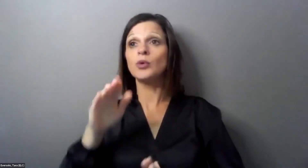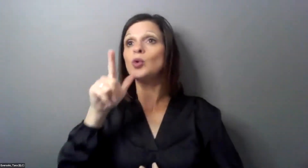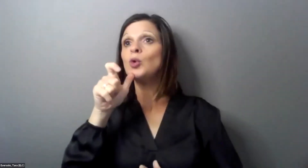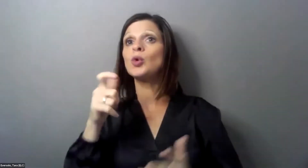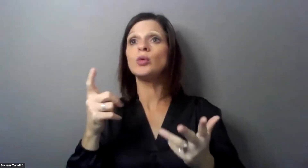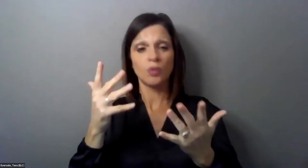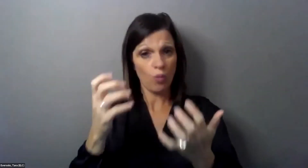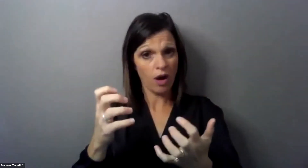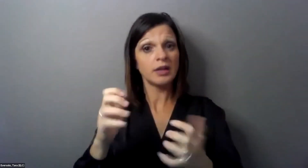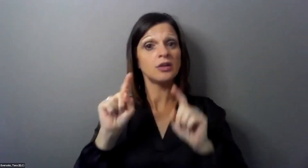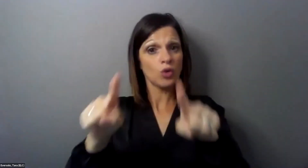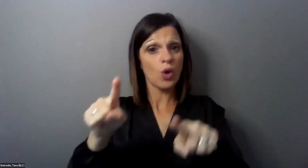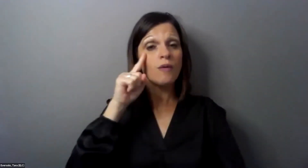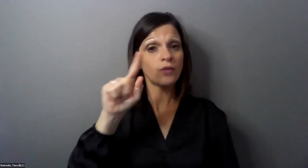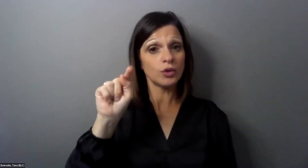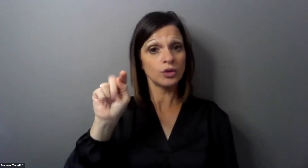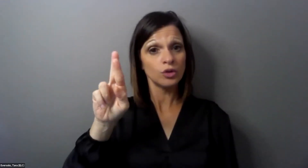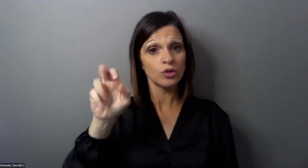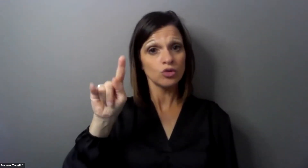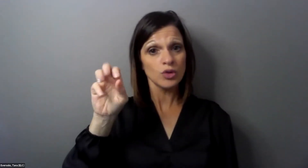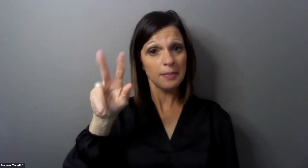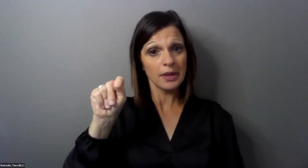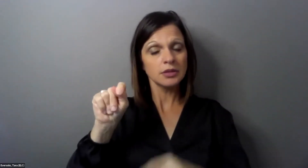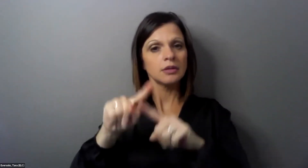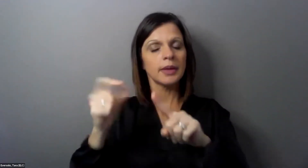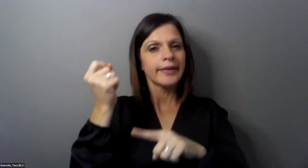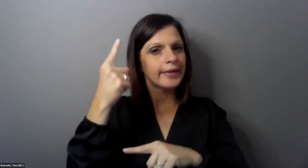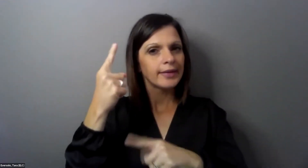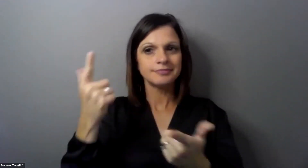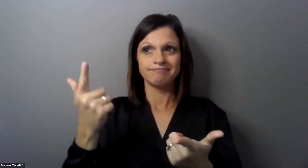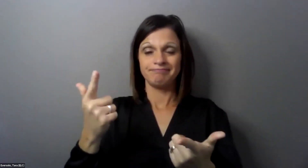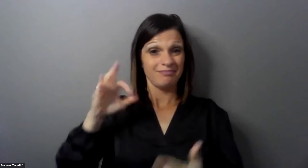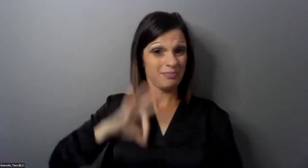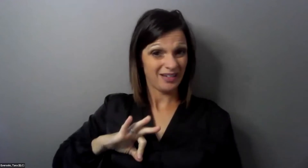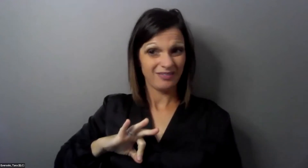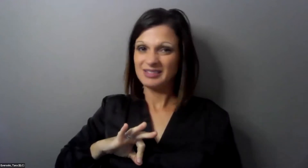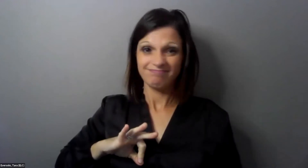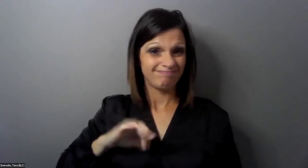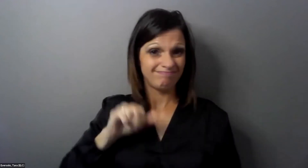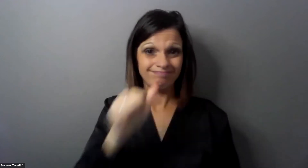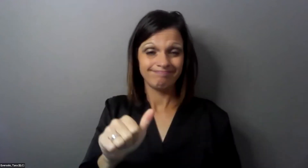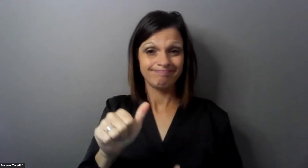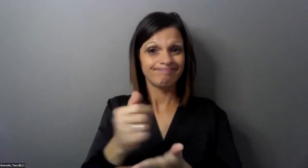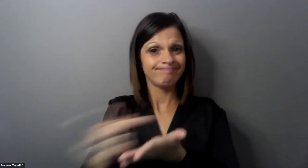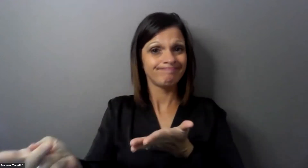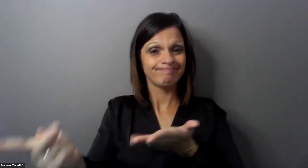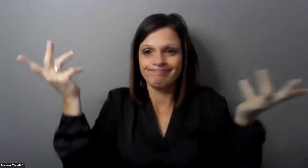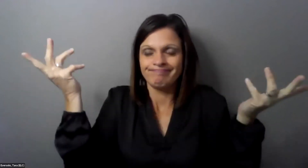sought treatment and really did not necessarily benefit from treatment.